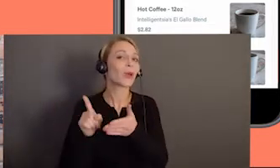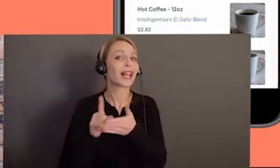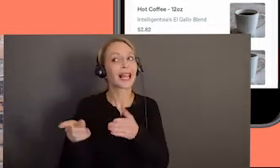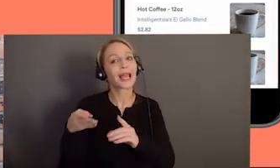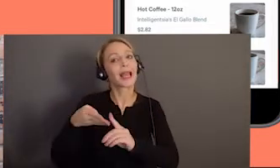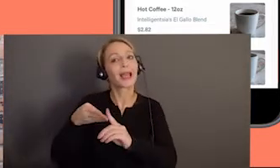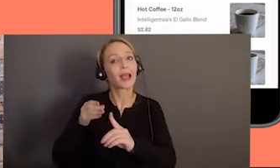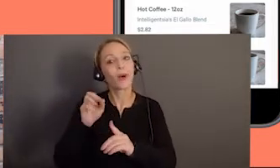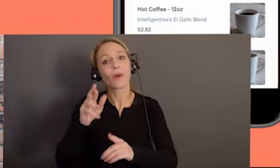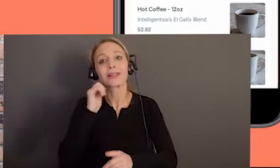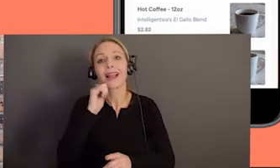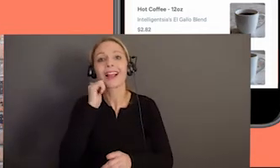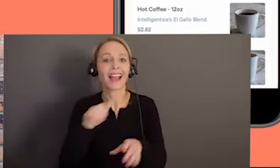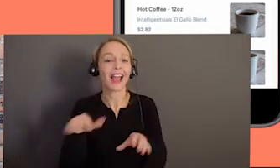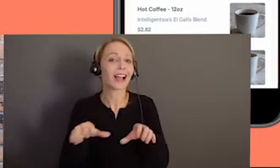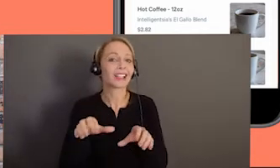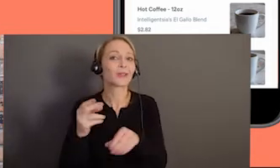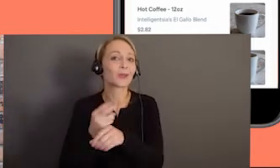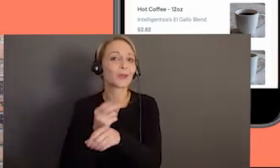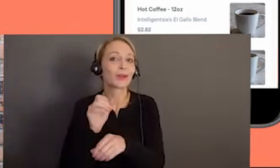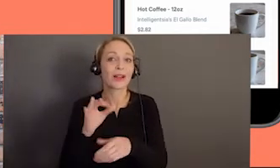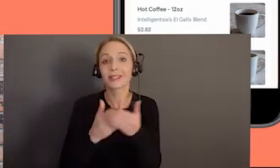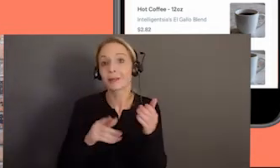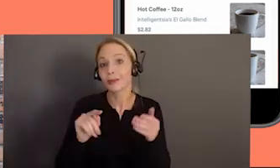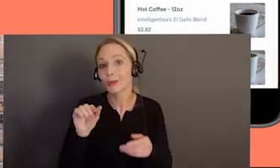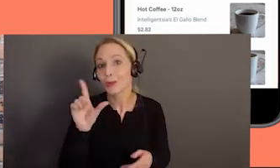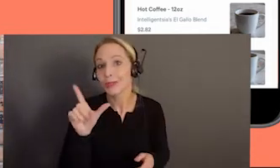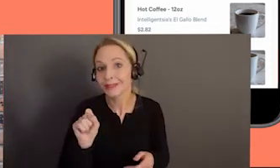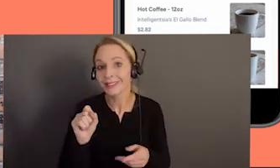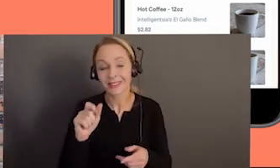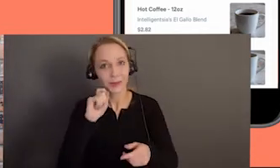MASS, AND SO COOL TO SEE THESE SOFTWARE PLATFORMS